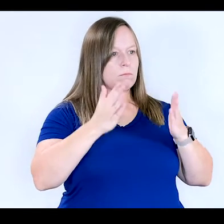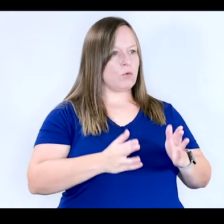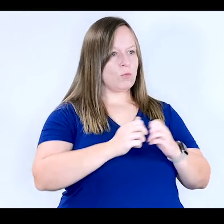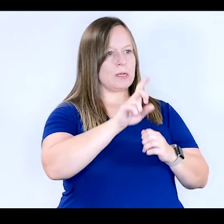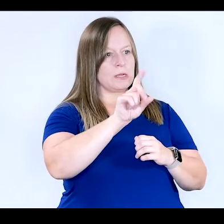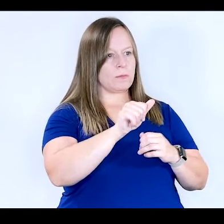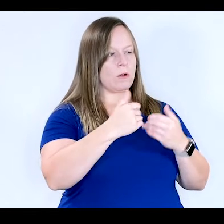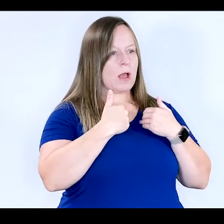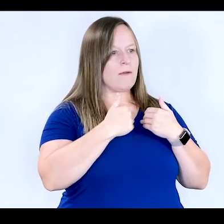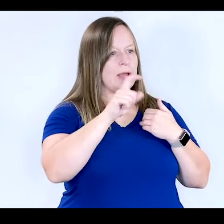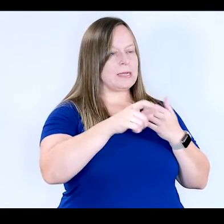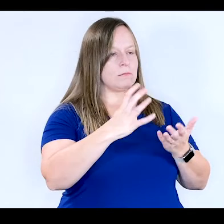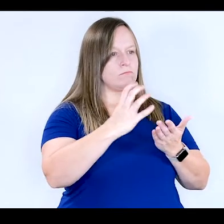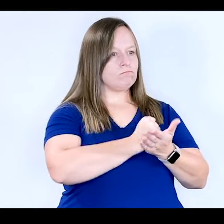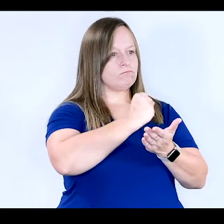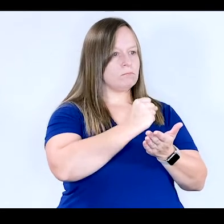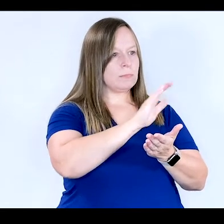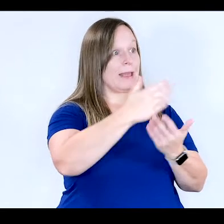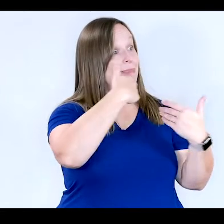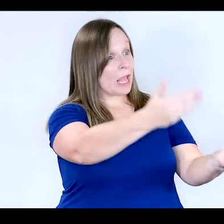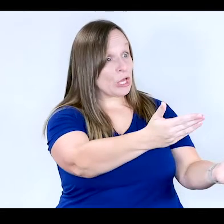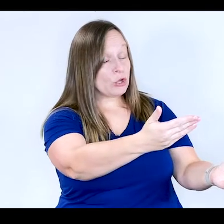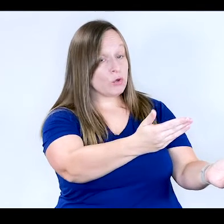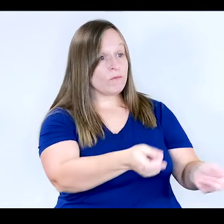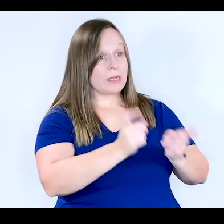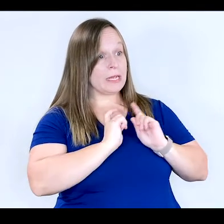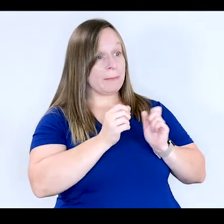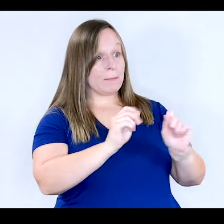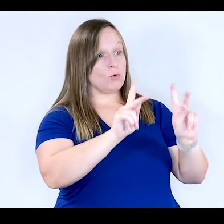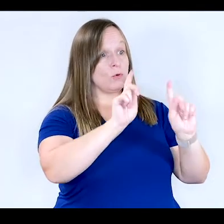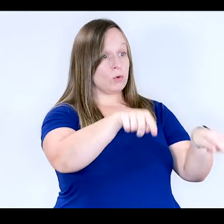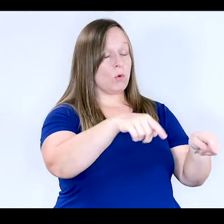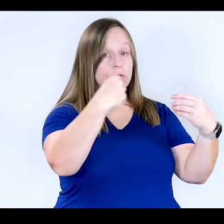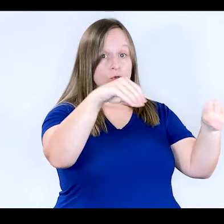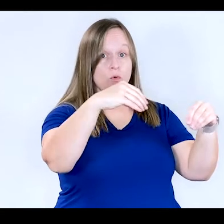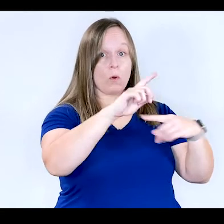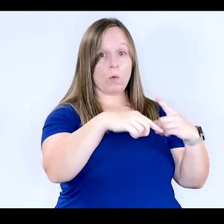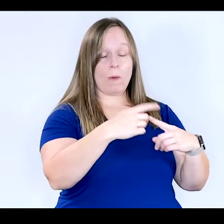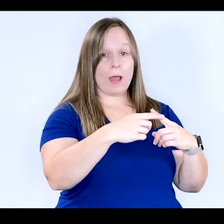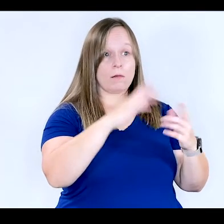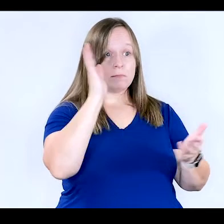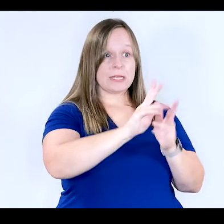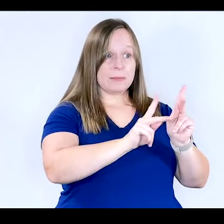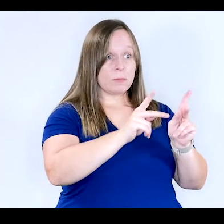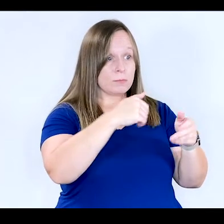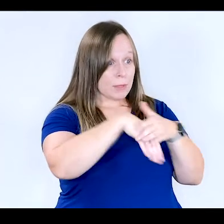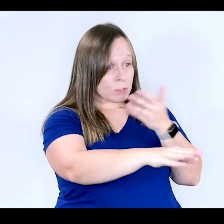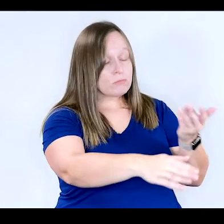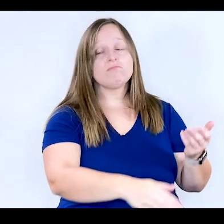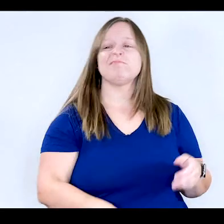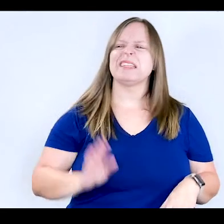with a disability. I need to take advantage of this. Thank you for giving me this opportunity and let me enter your store." K: And it really seems like